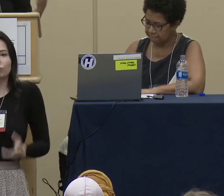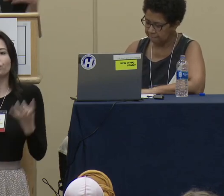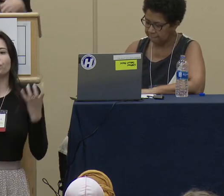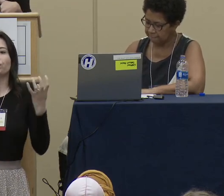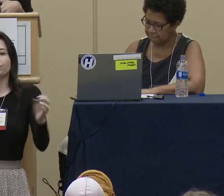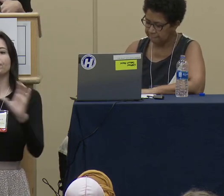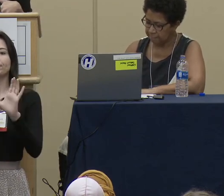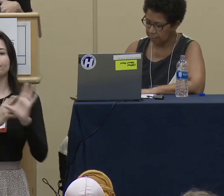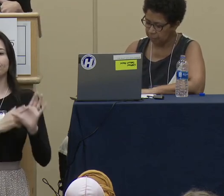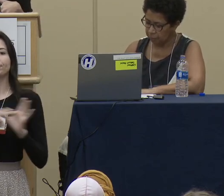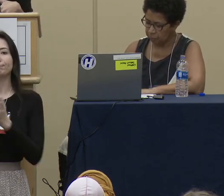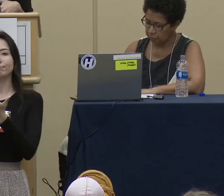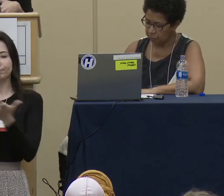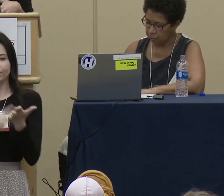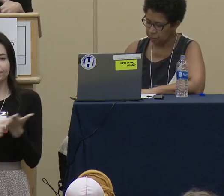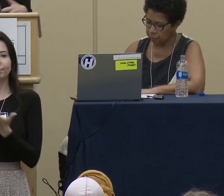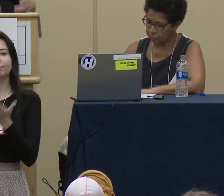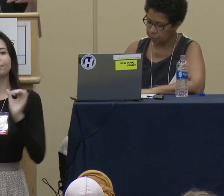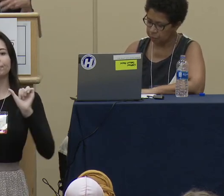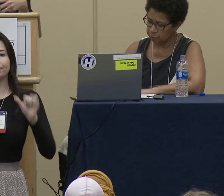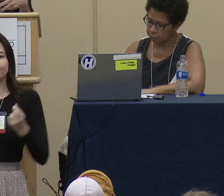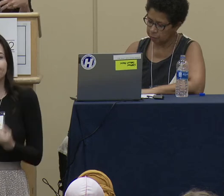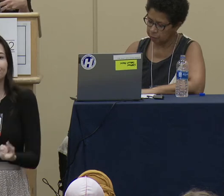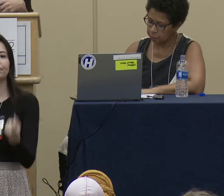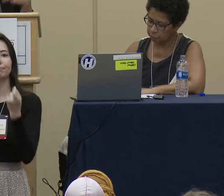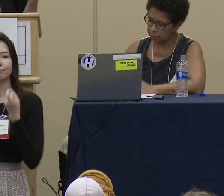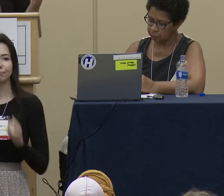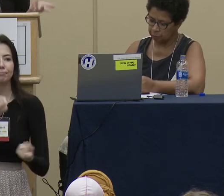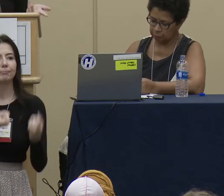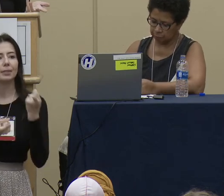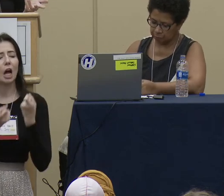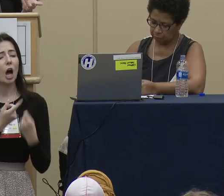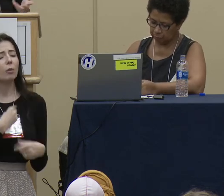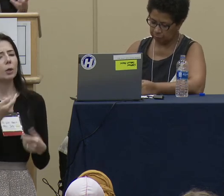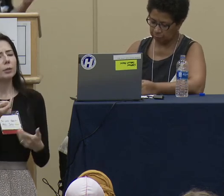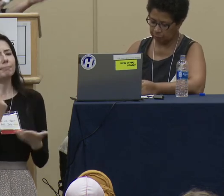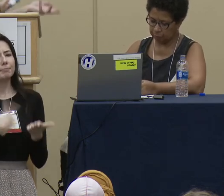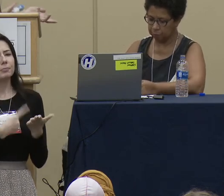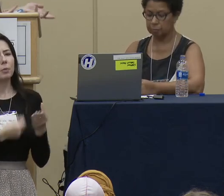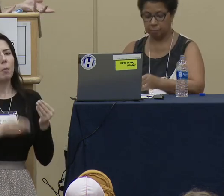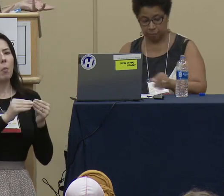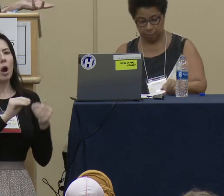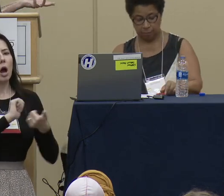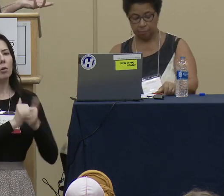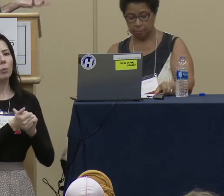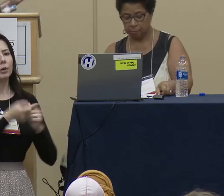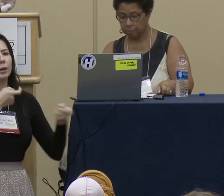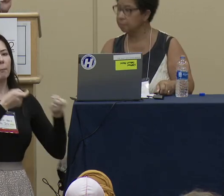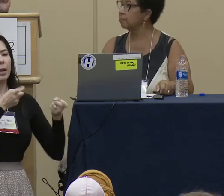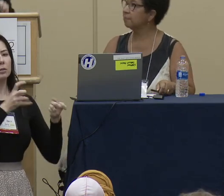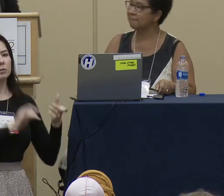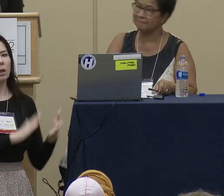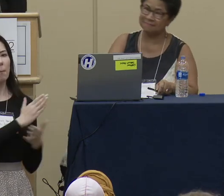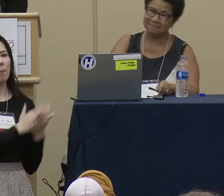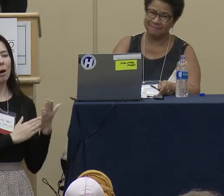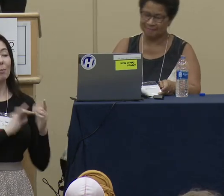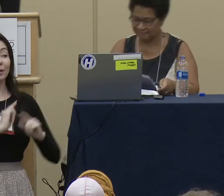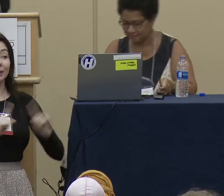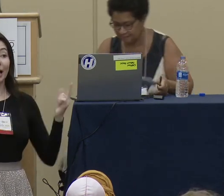After Barbara speaks, we will have some time for audience questions and participation. I'll talk a little bit more about how it's going to be managed when we get there.